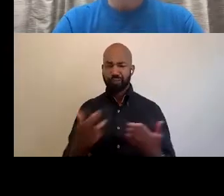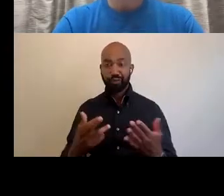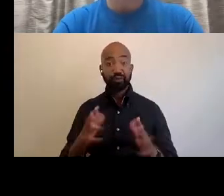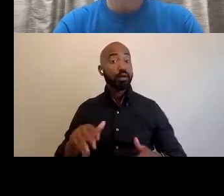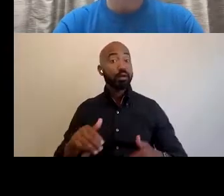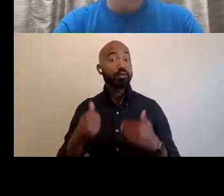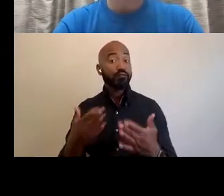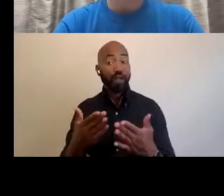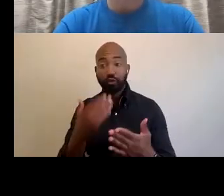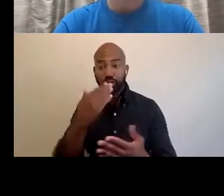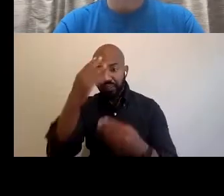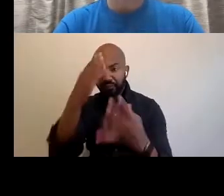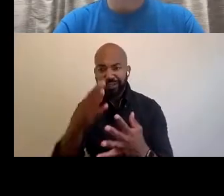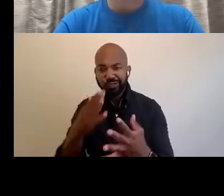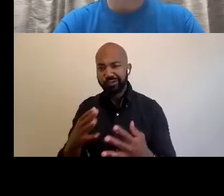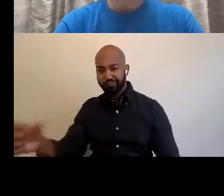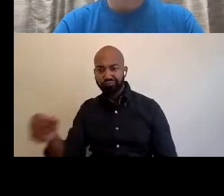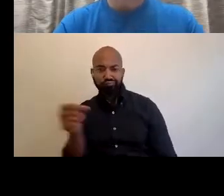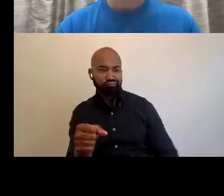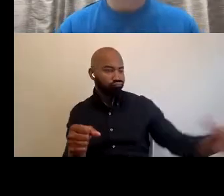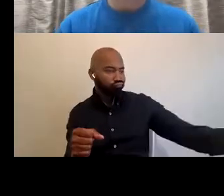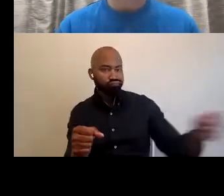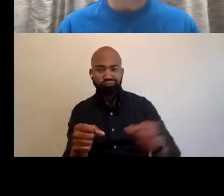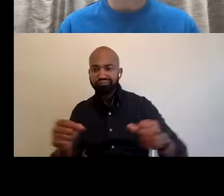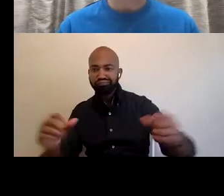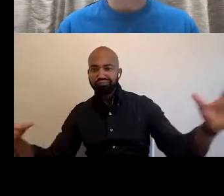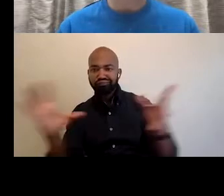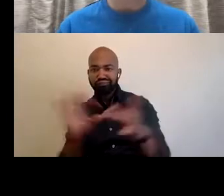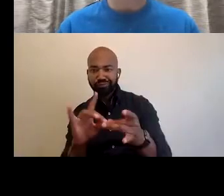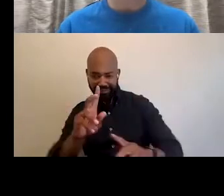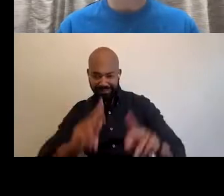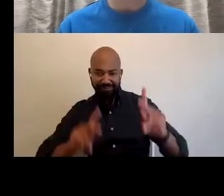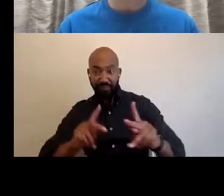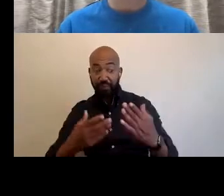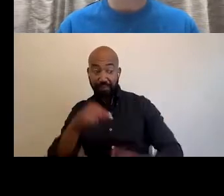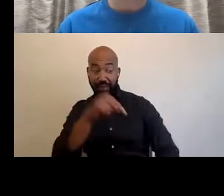They can, you know, connect you with people that may the most appropriate for you